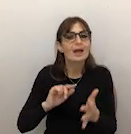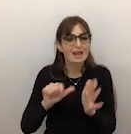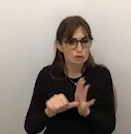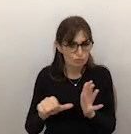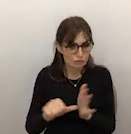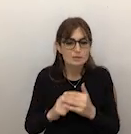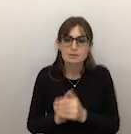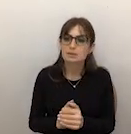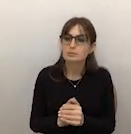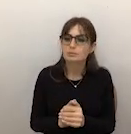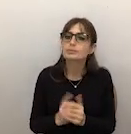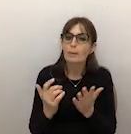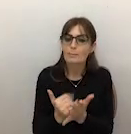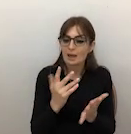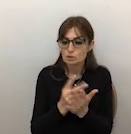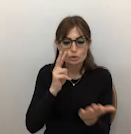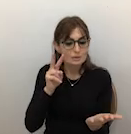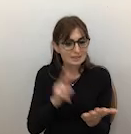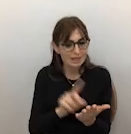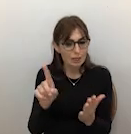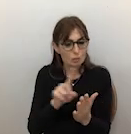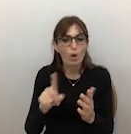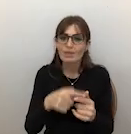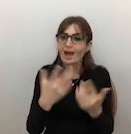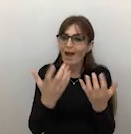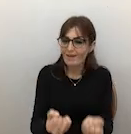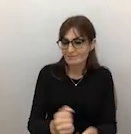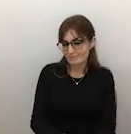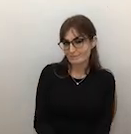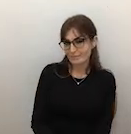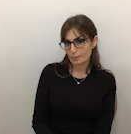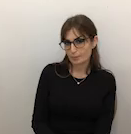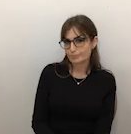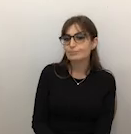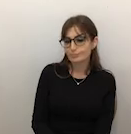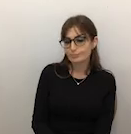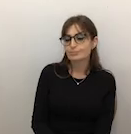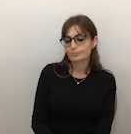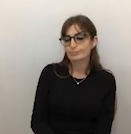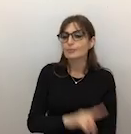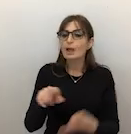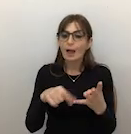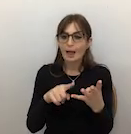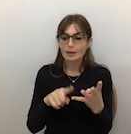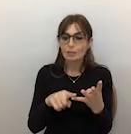and the committee should review the suitability of the insurances that the organisation has. The fourth area of the committee's oversight